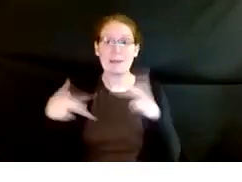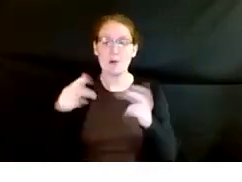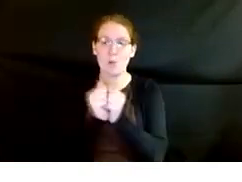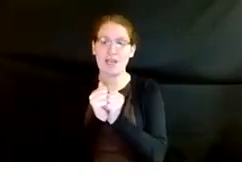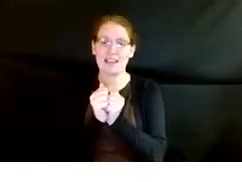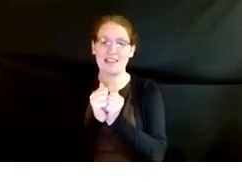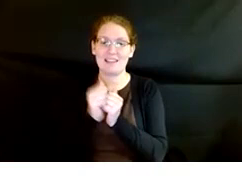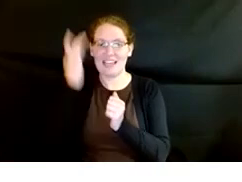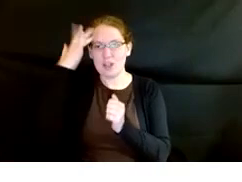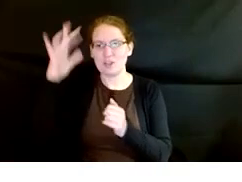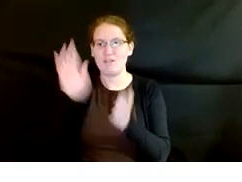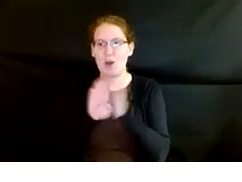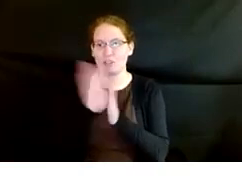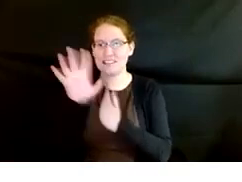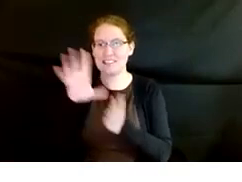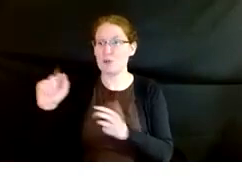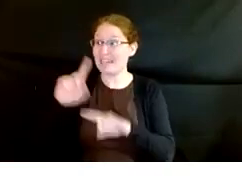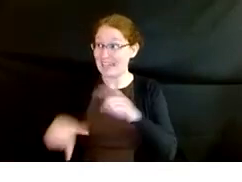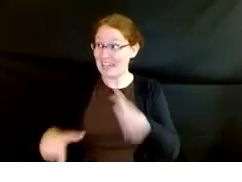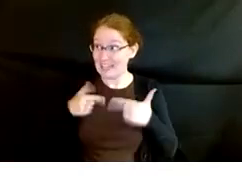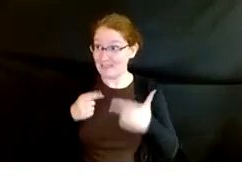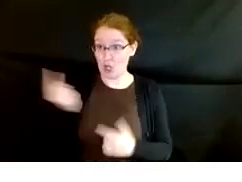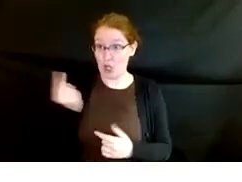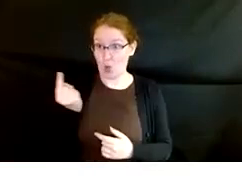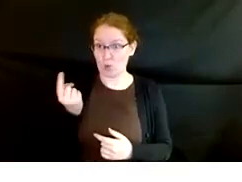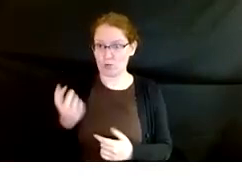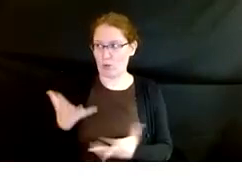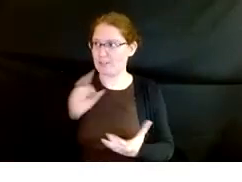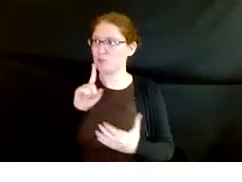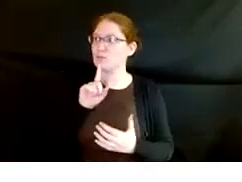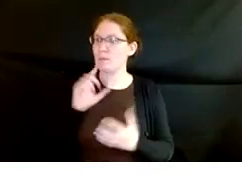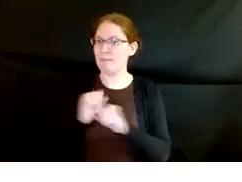can't live alone for being vaccinated and that was great there's there's quite a bit of research out